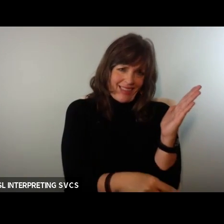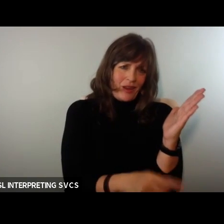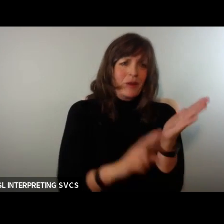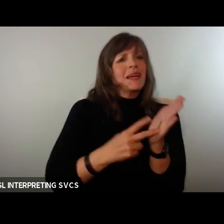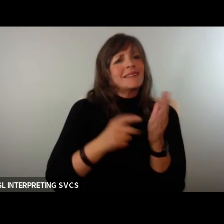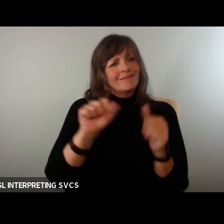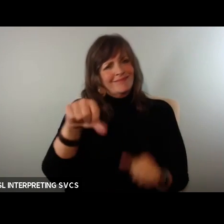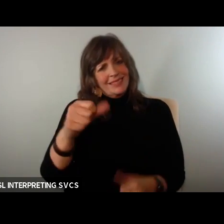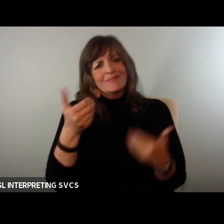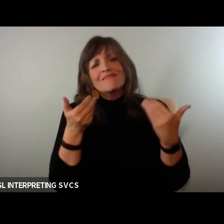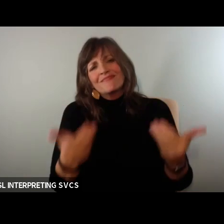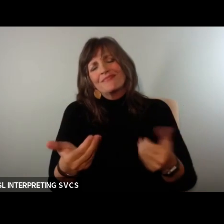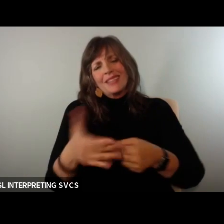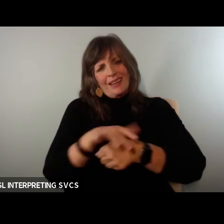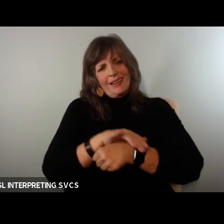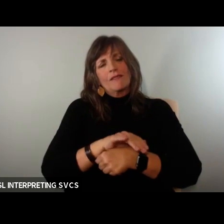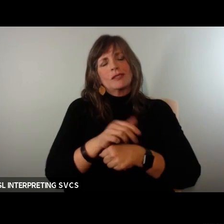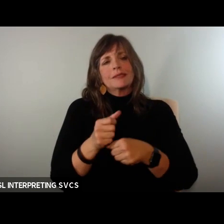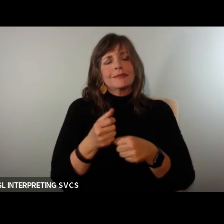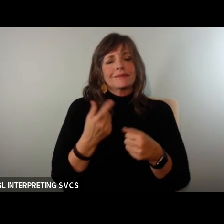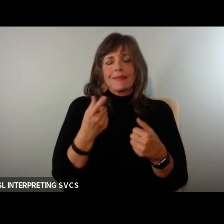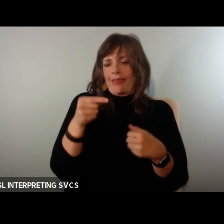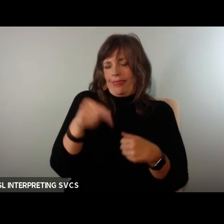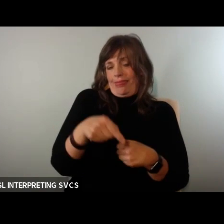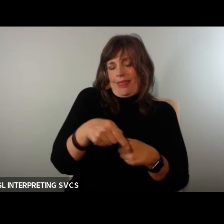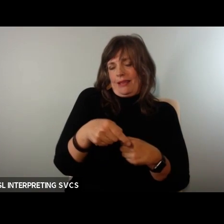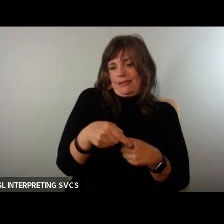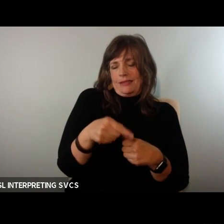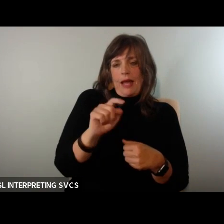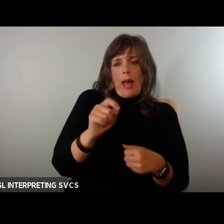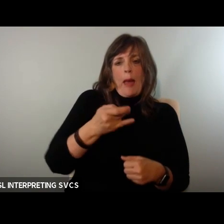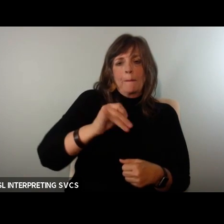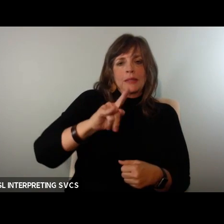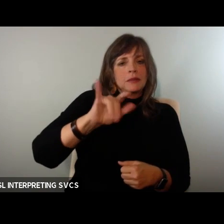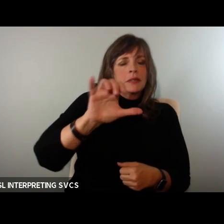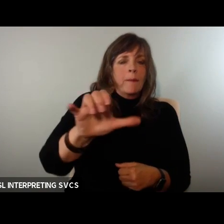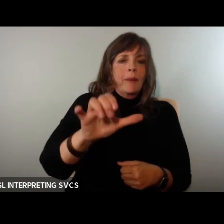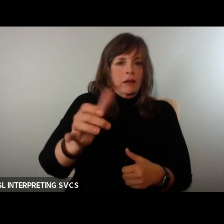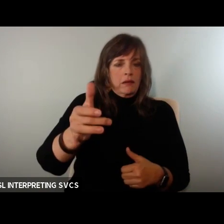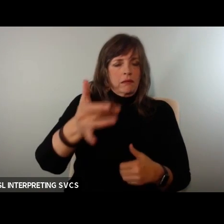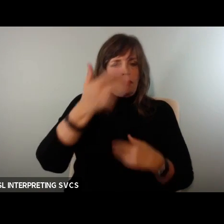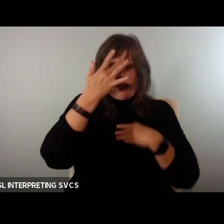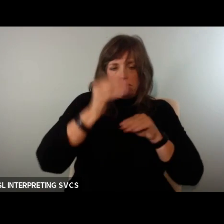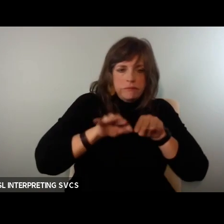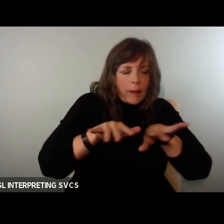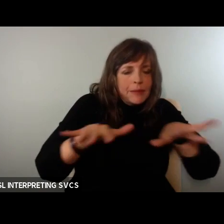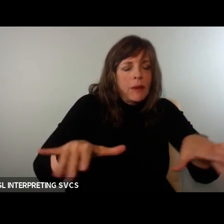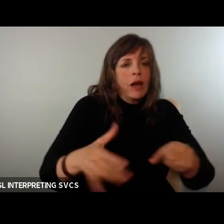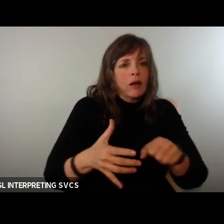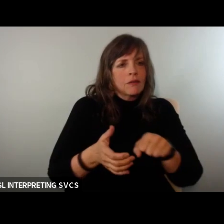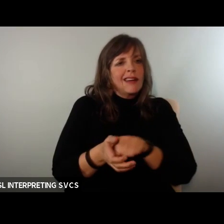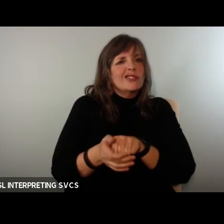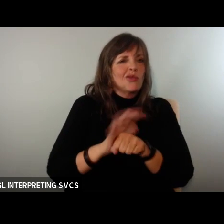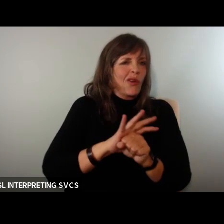It's supposed to be construed very, very narrowly and it's not always a total release from the hiring party paying you.